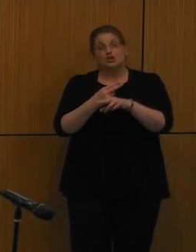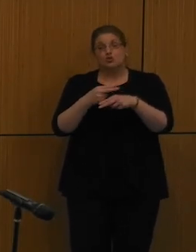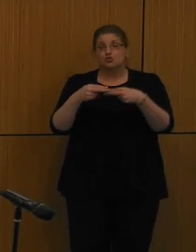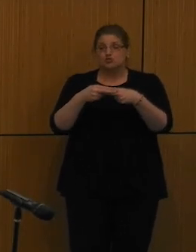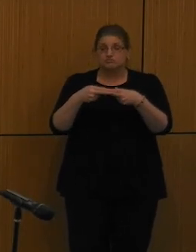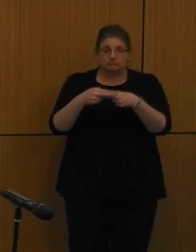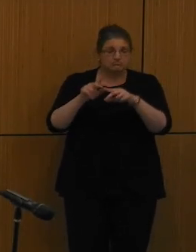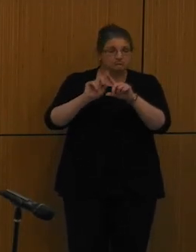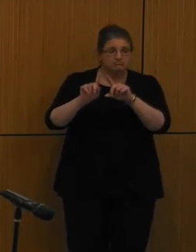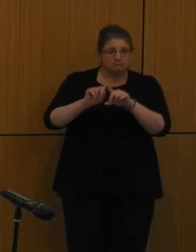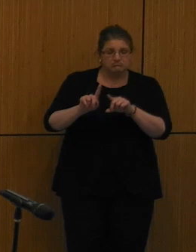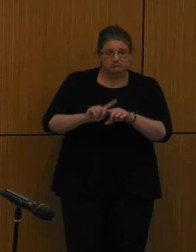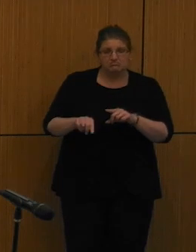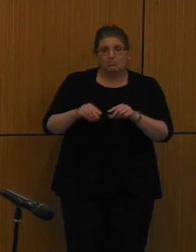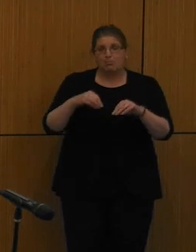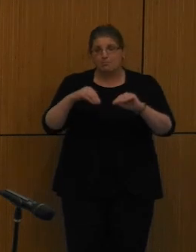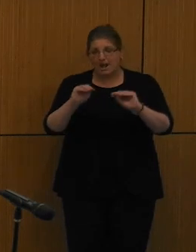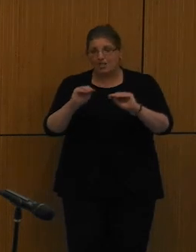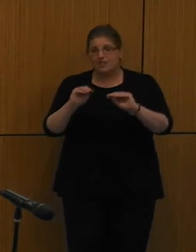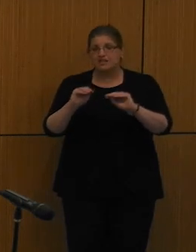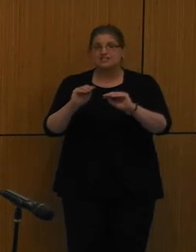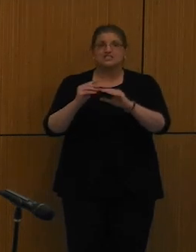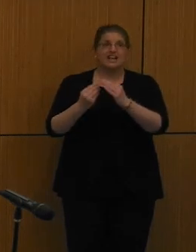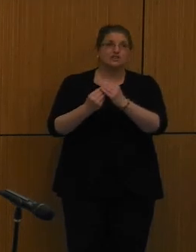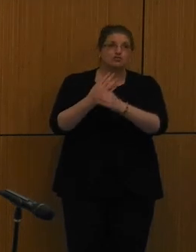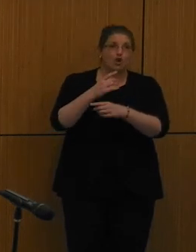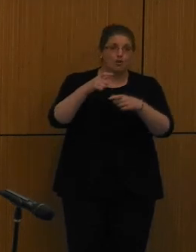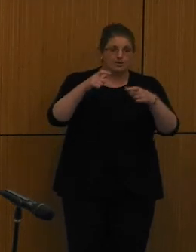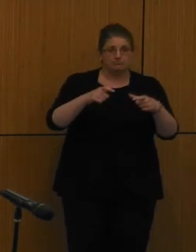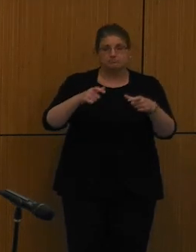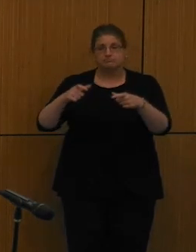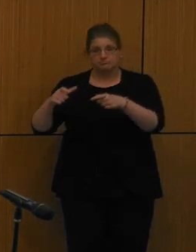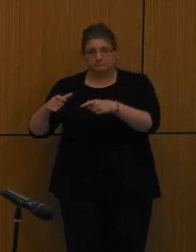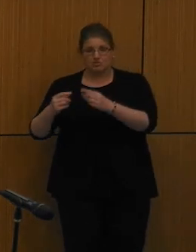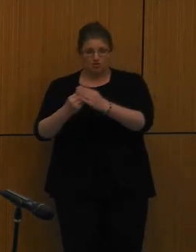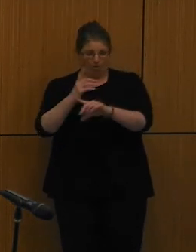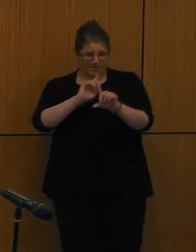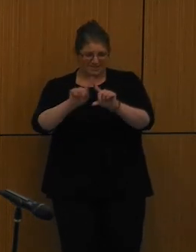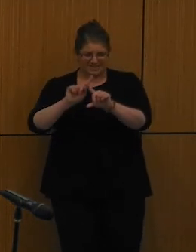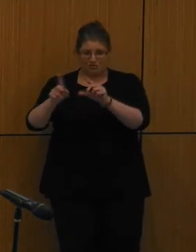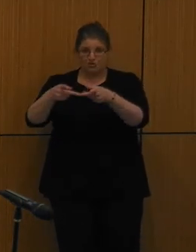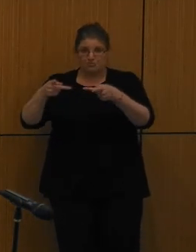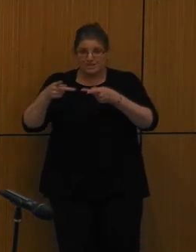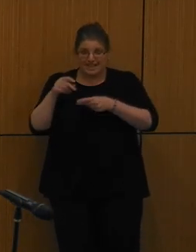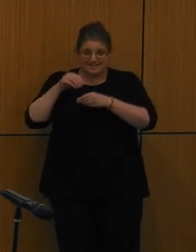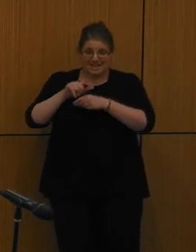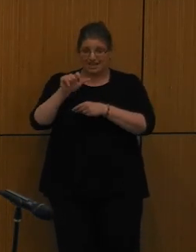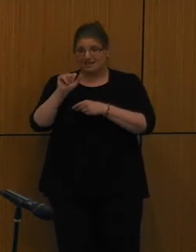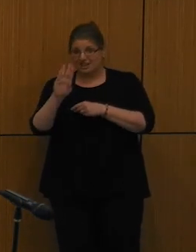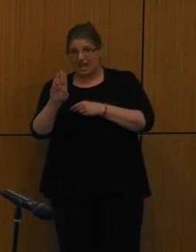like growing them on specific media, microbiological media in the lab to be able to learn something about what those microbes do.